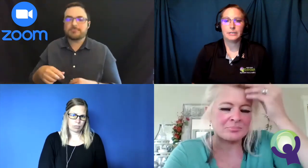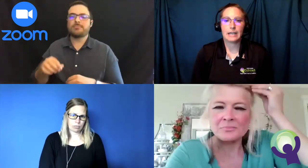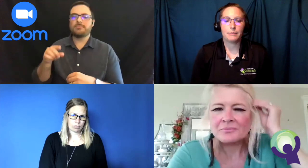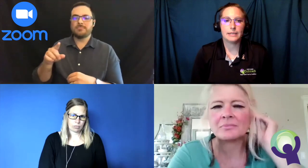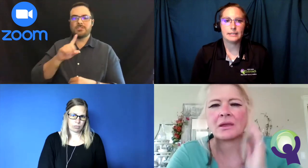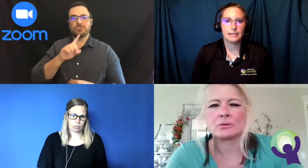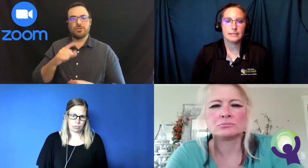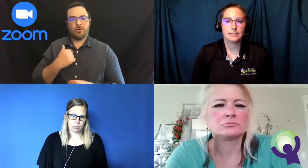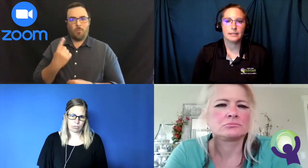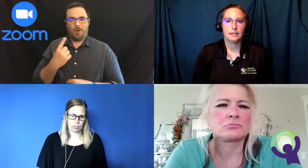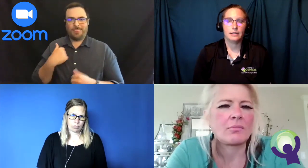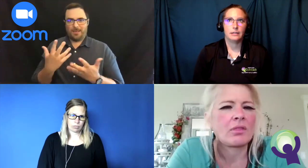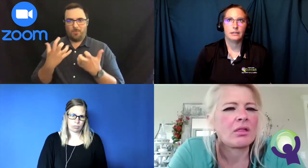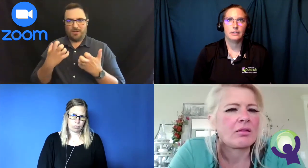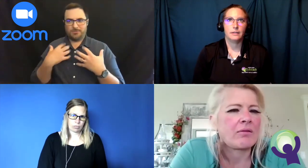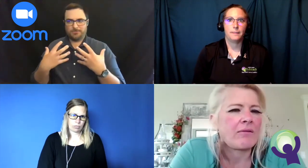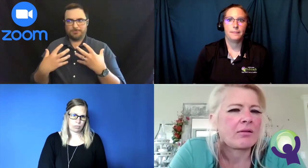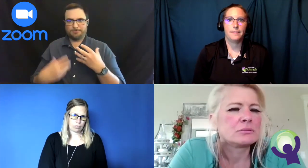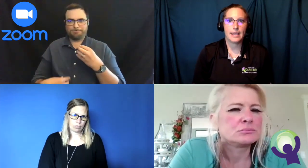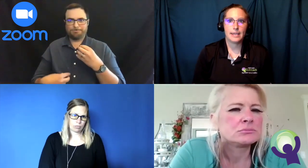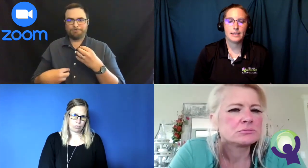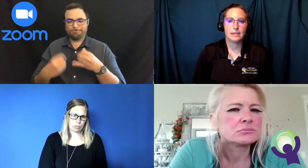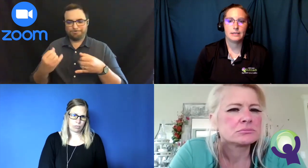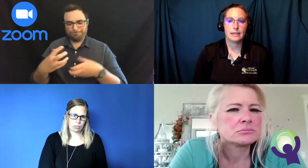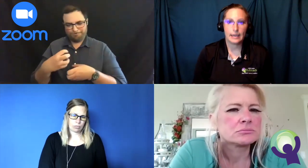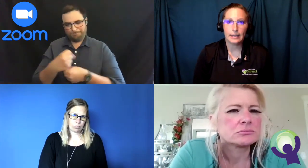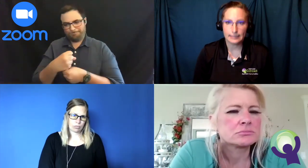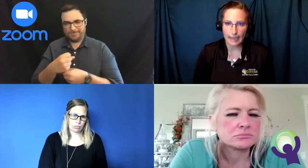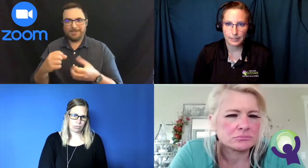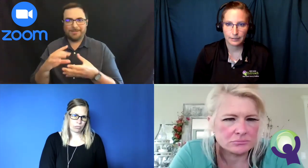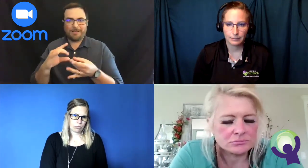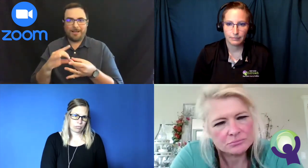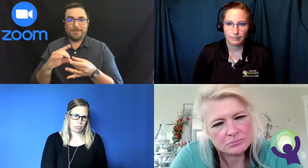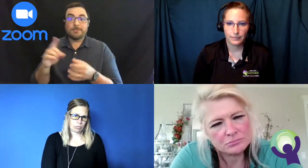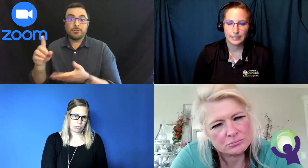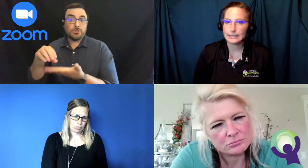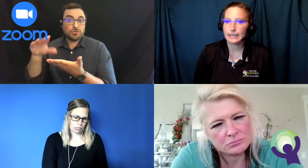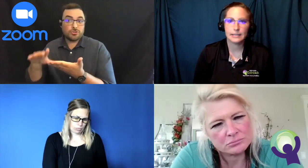comment is they can adapt. These kids